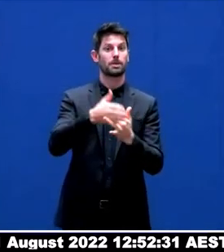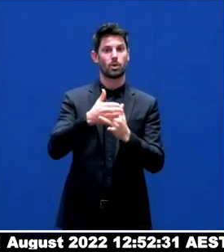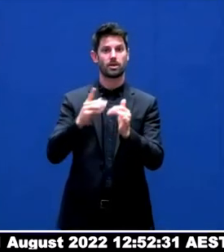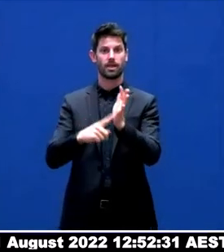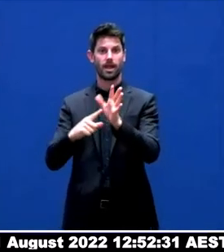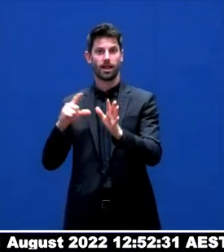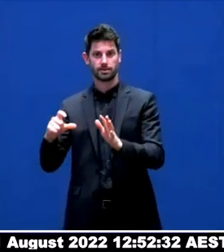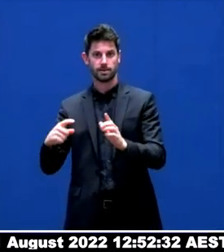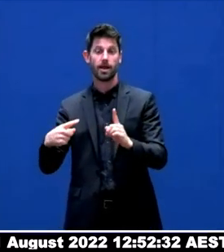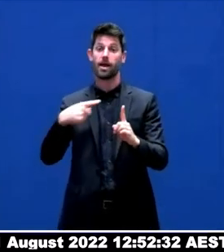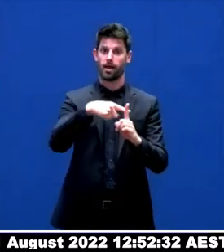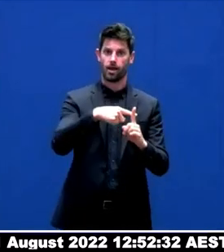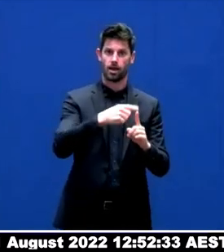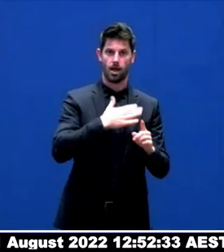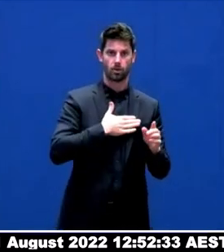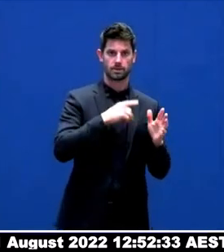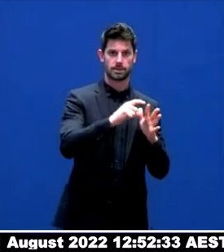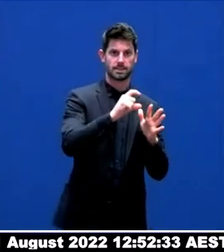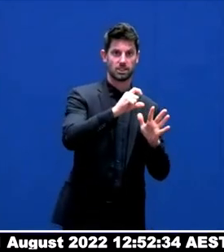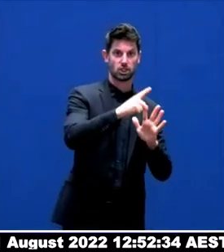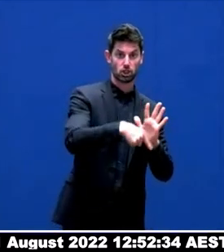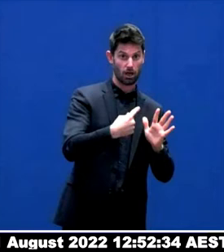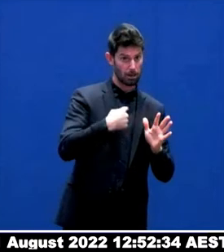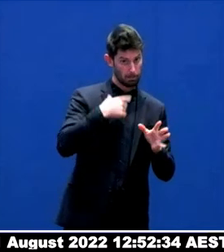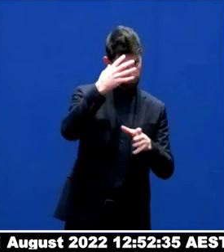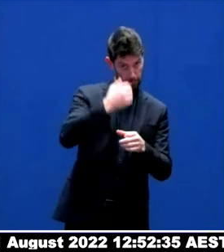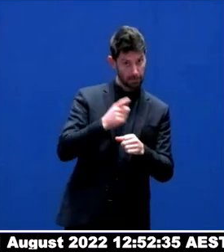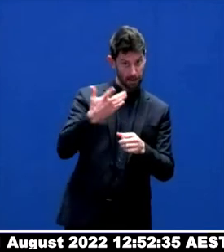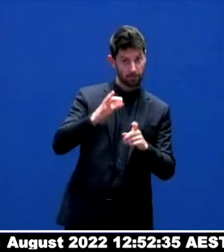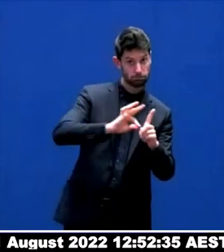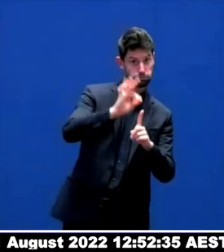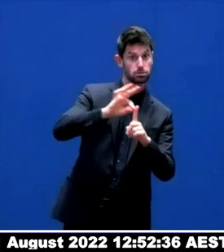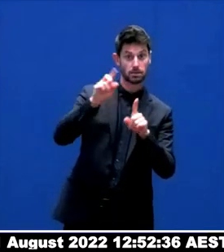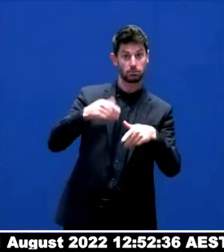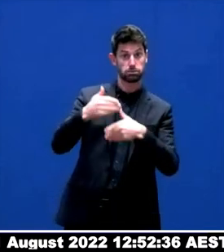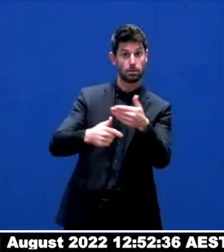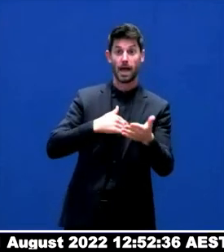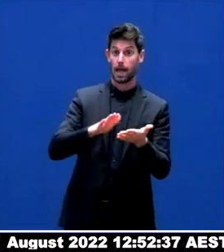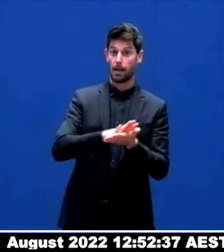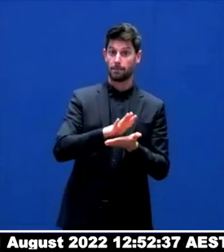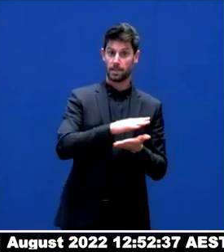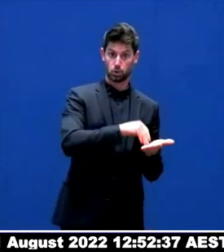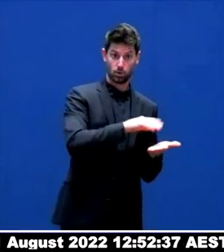And, as I understand it, all are in trail or have been actioned and I can take it on notice to get an update on those actions.